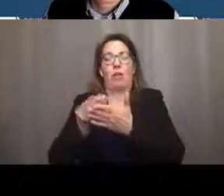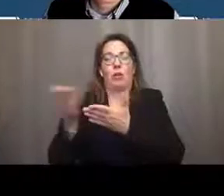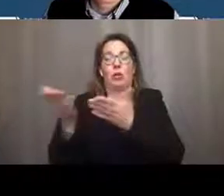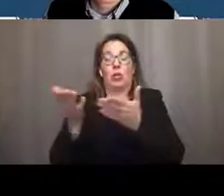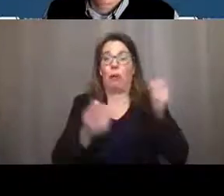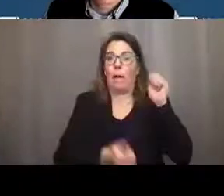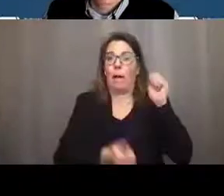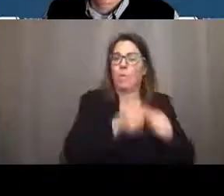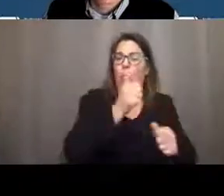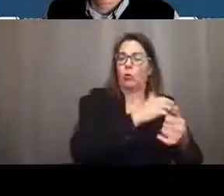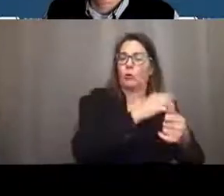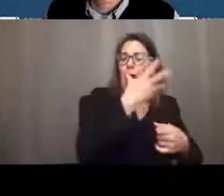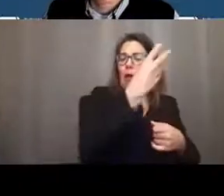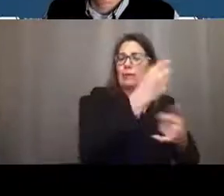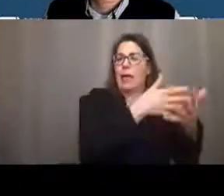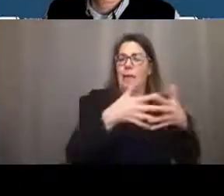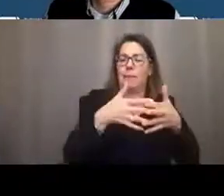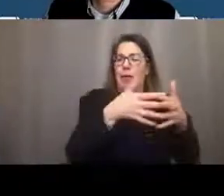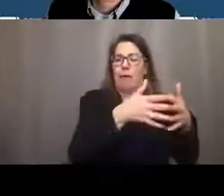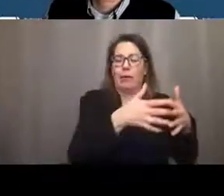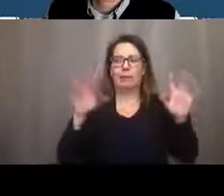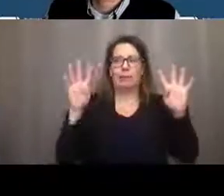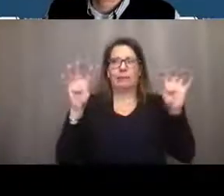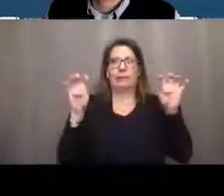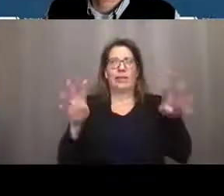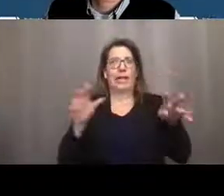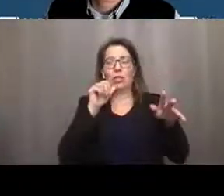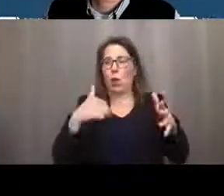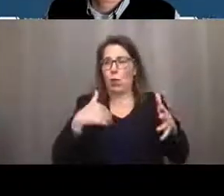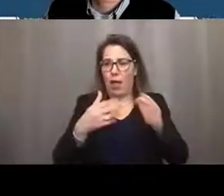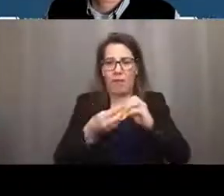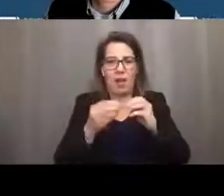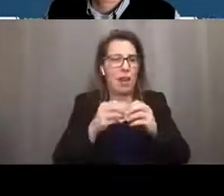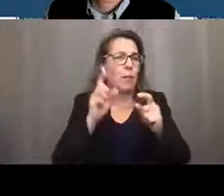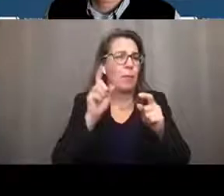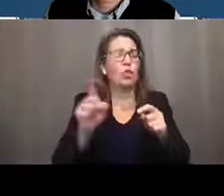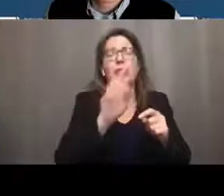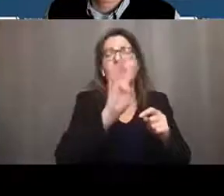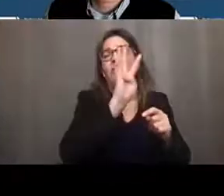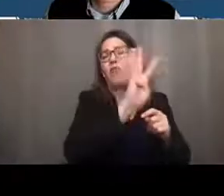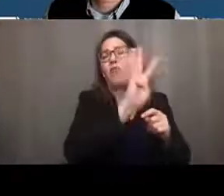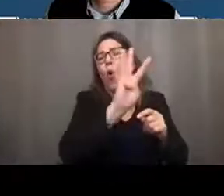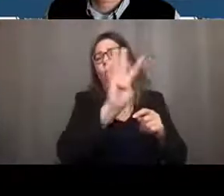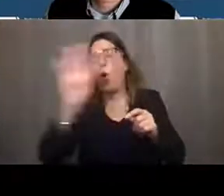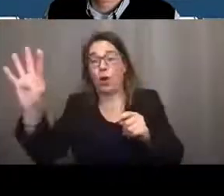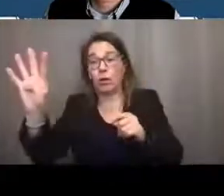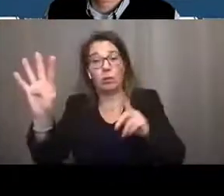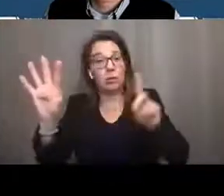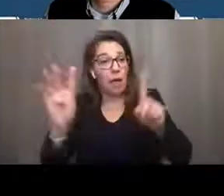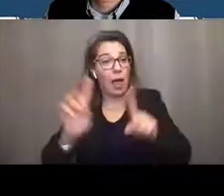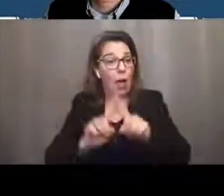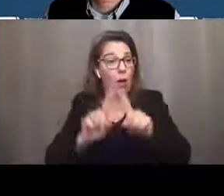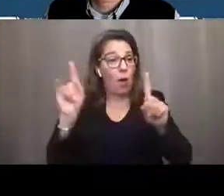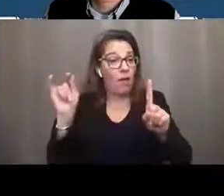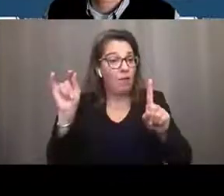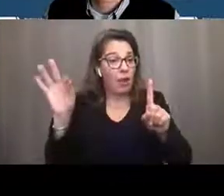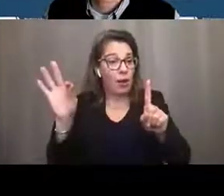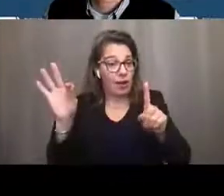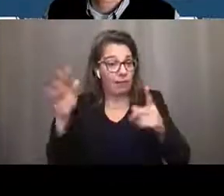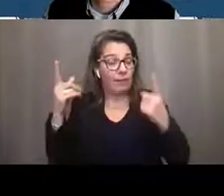would not have an IRS issued number you can use a string of fours. However, if you've already been a successful applicant